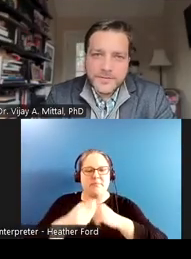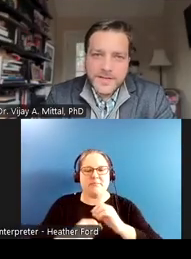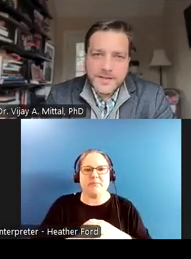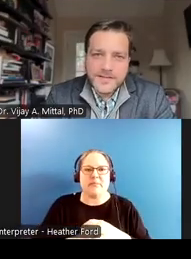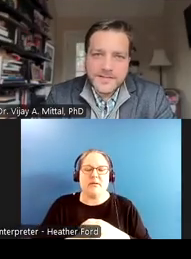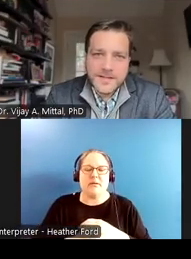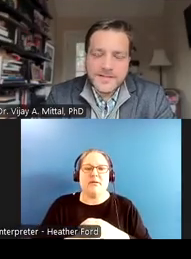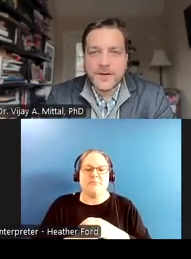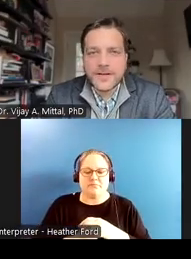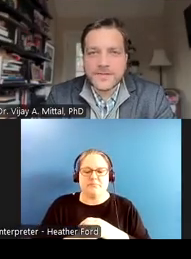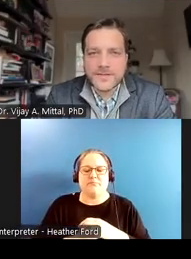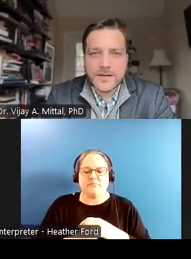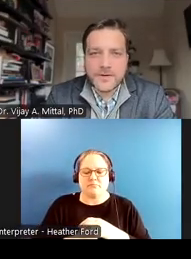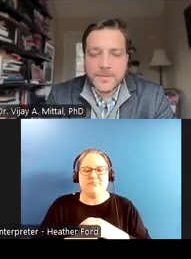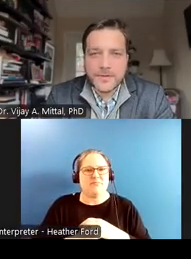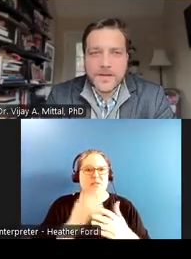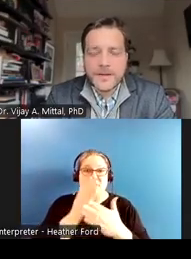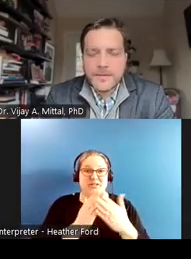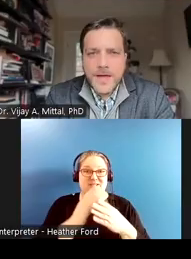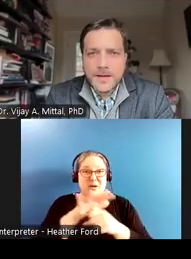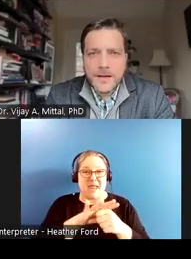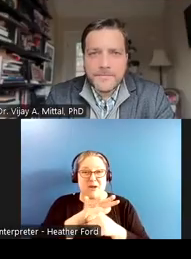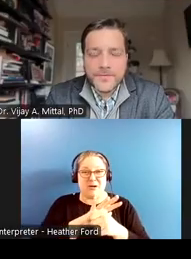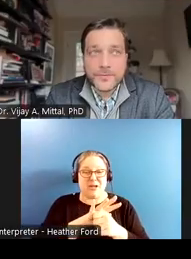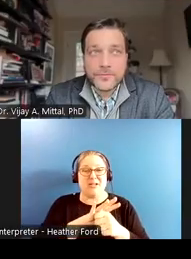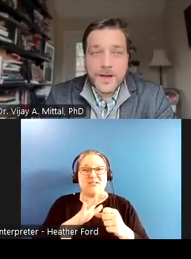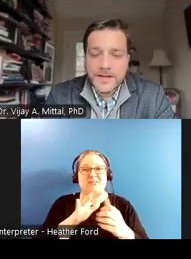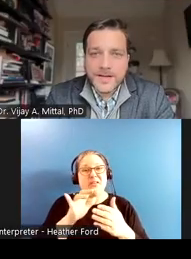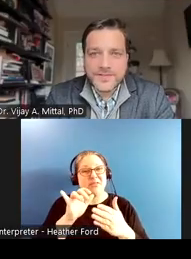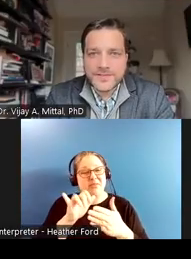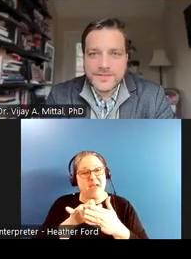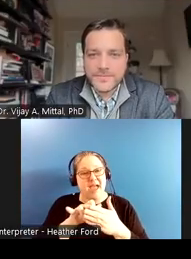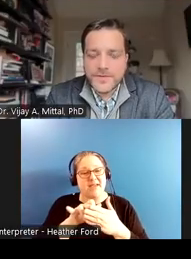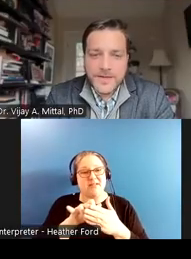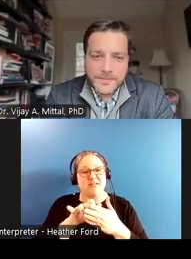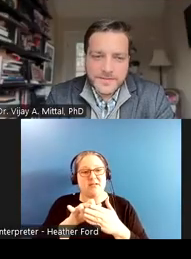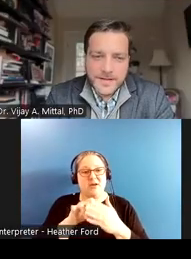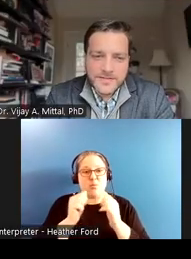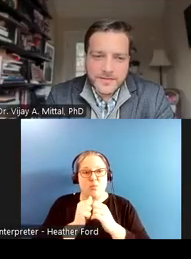unique and distinct areas of the cerebellum that um through connections through the phalmus and to